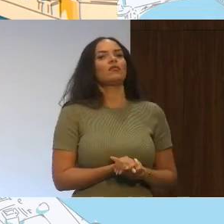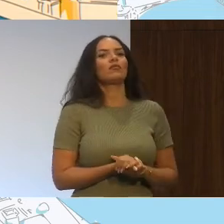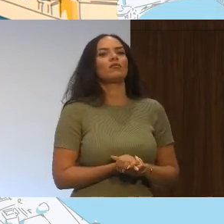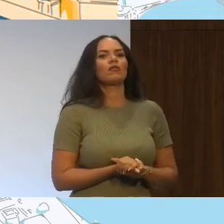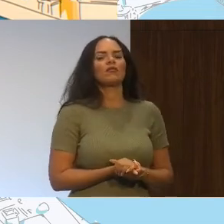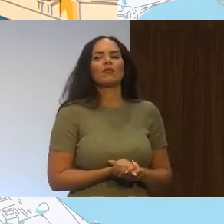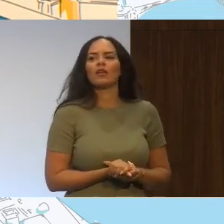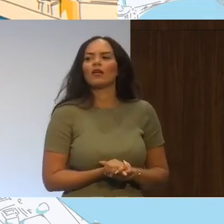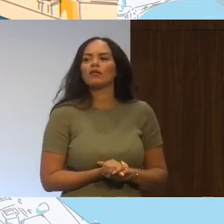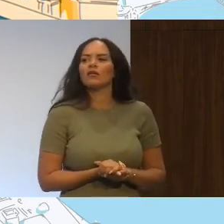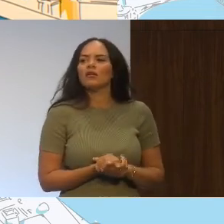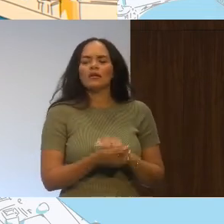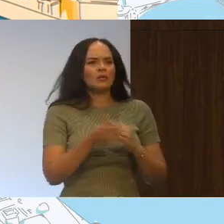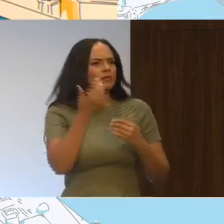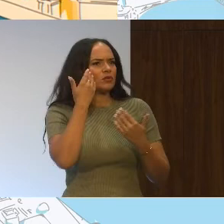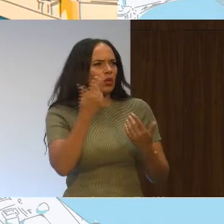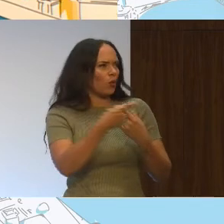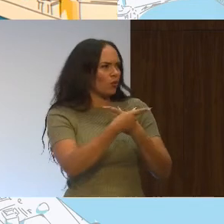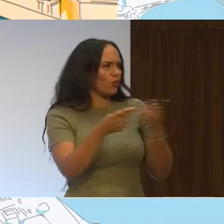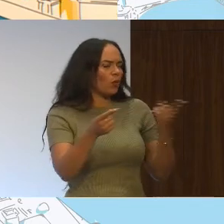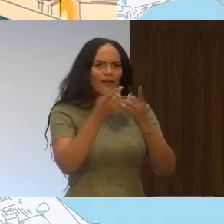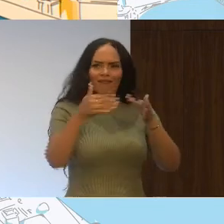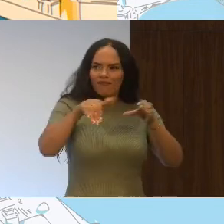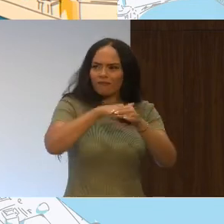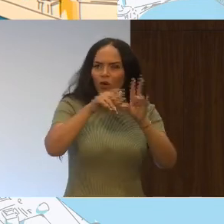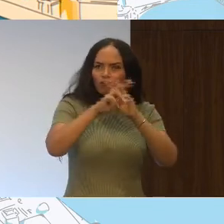have been involved in research, but they see and when we do research,